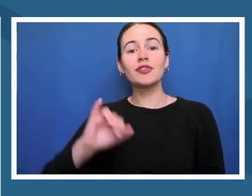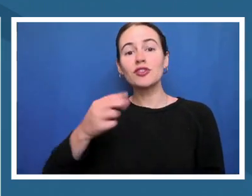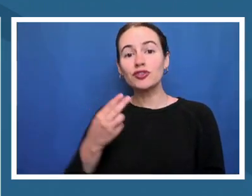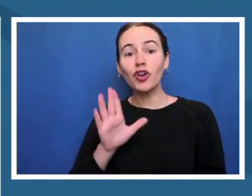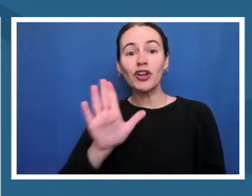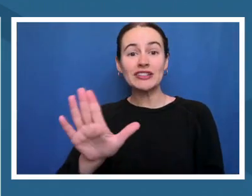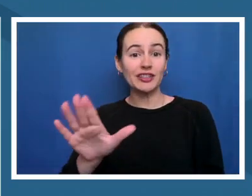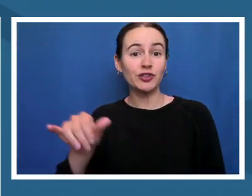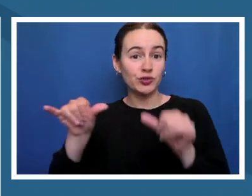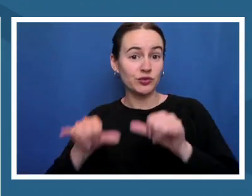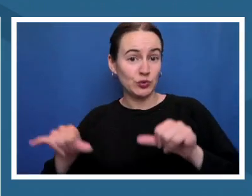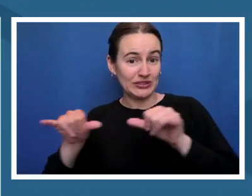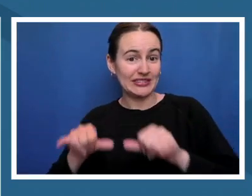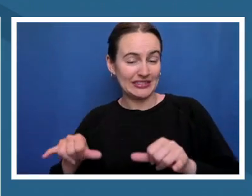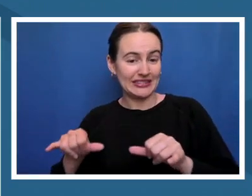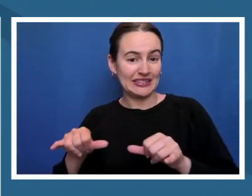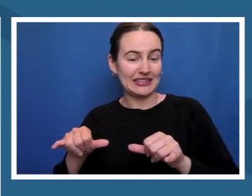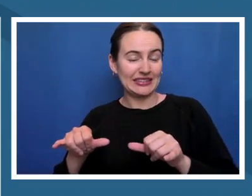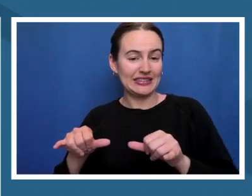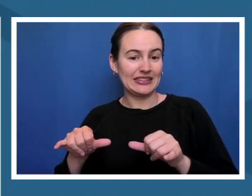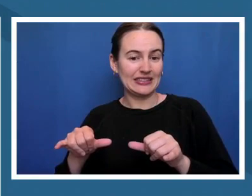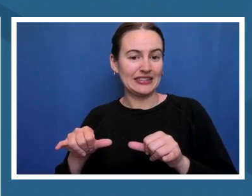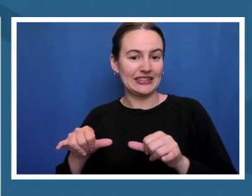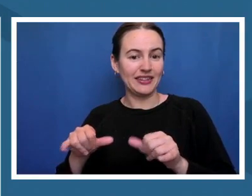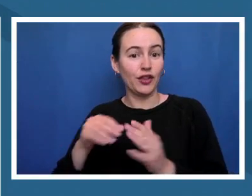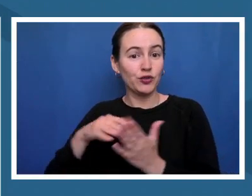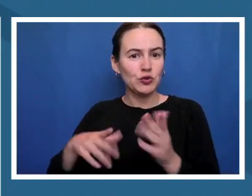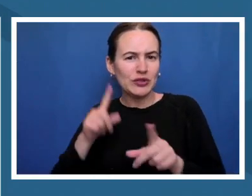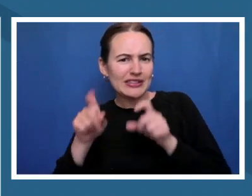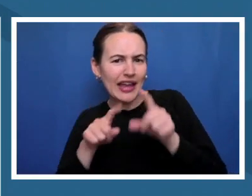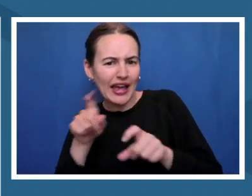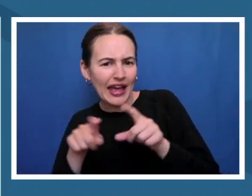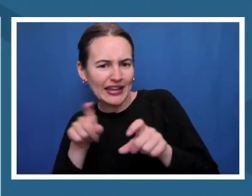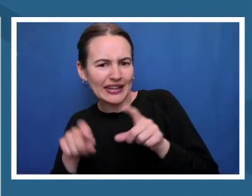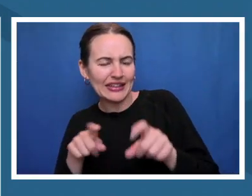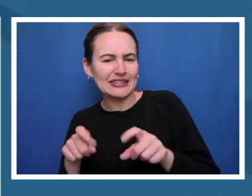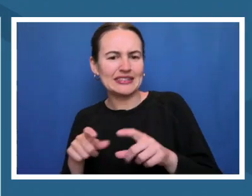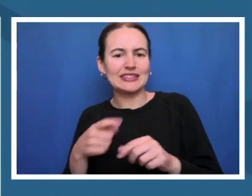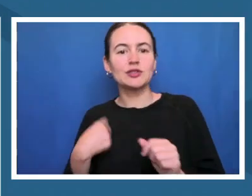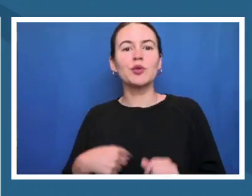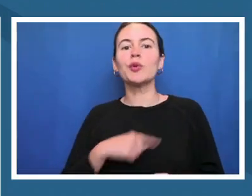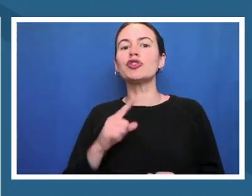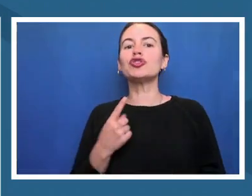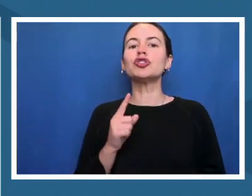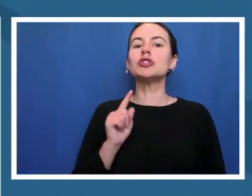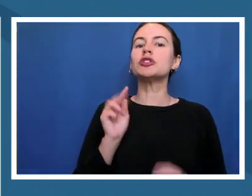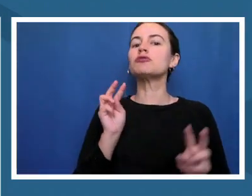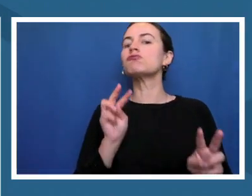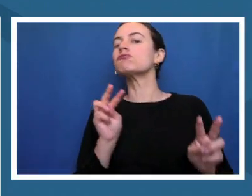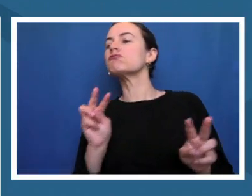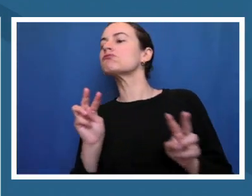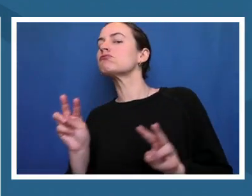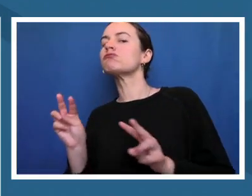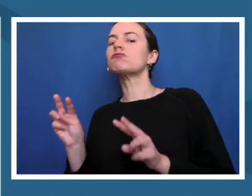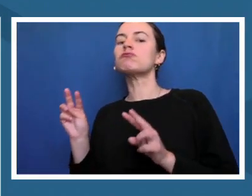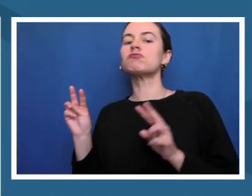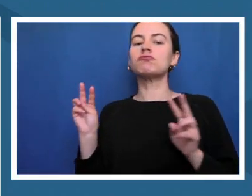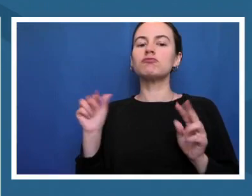you know they get asked the questions and you know we're floating and we're checking in but they are we're not on